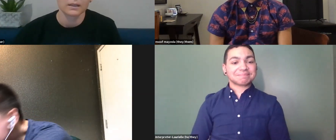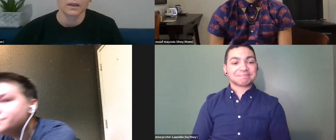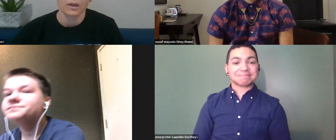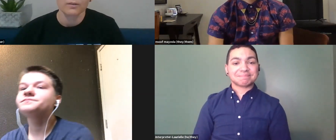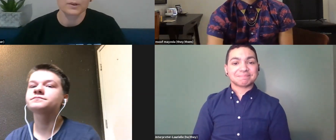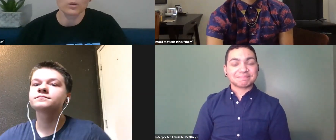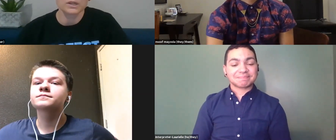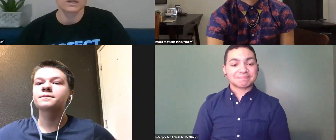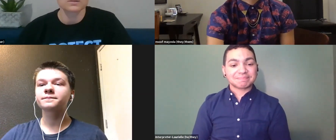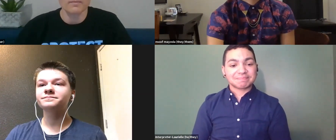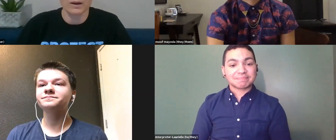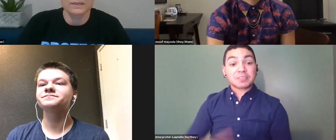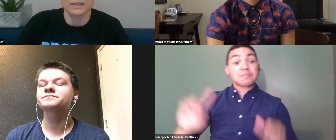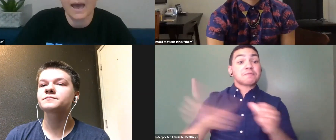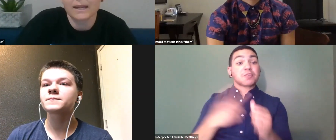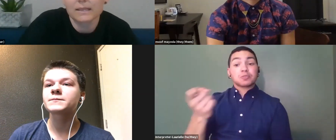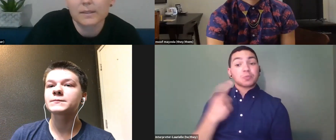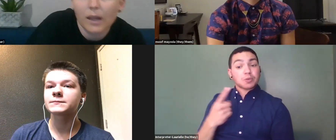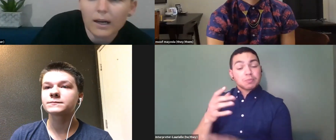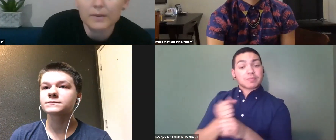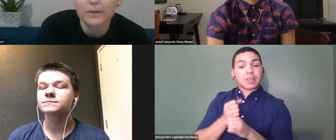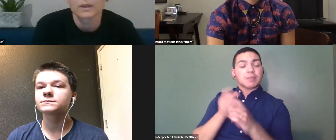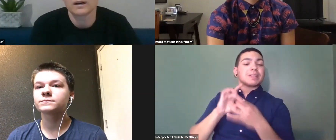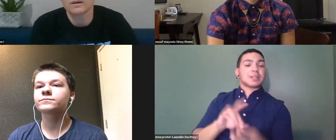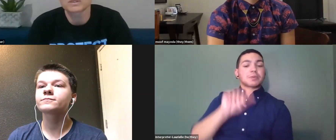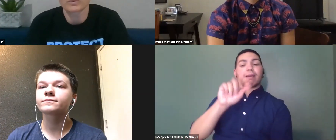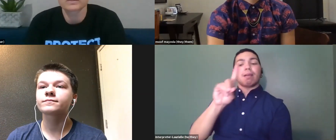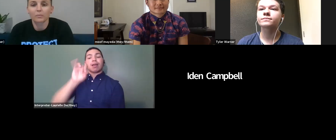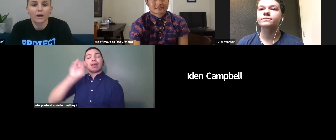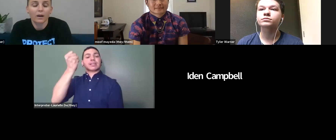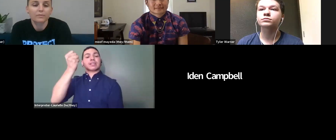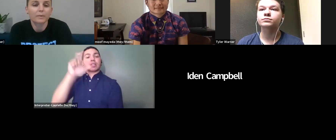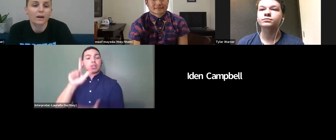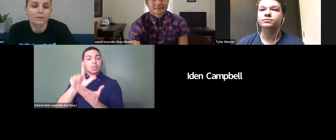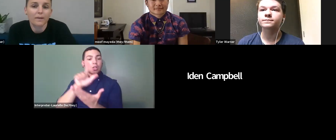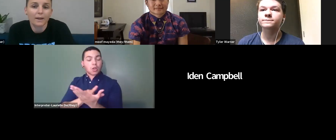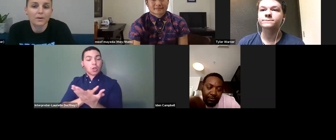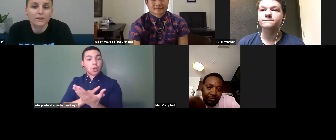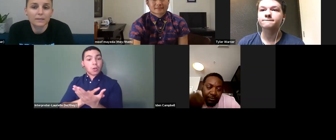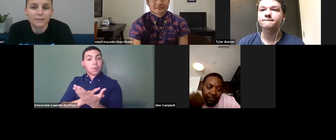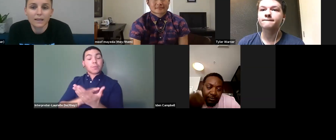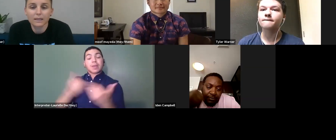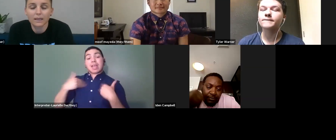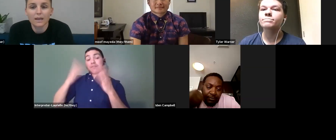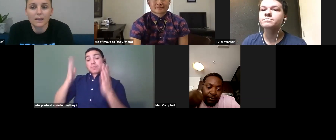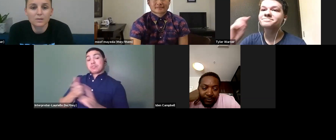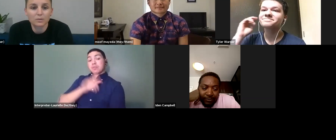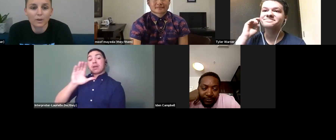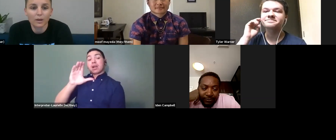the states that have a law similar to Adi's Act. Great. Thanks, Iden. All right.